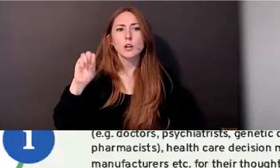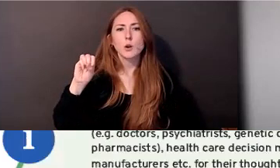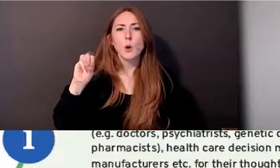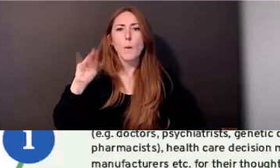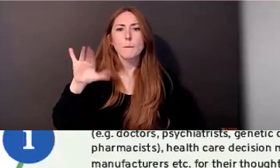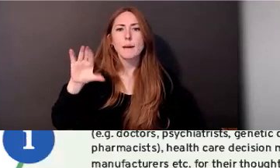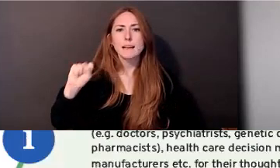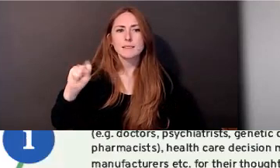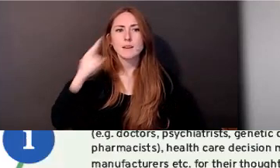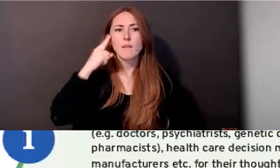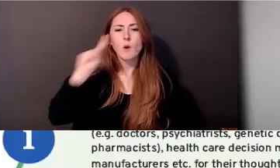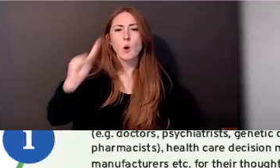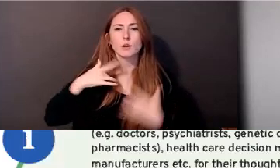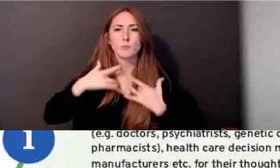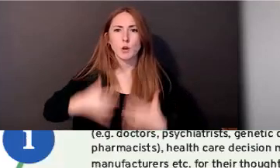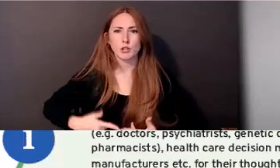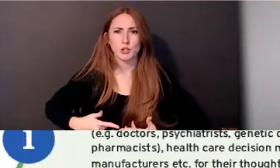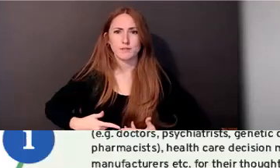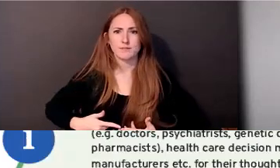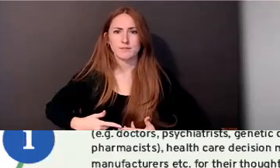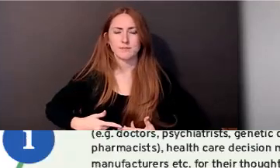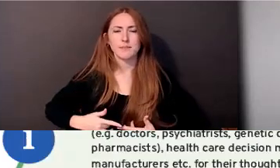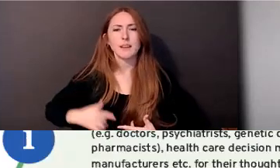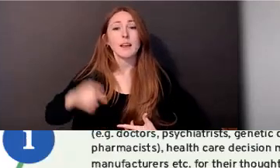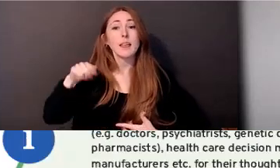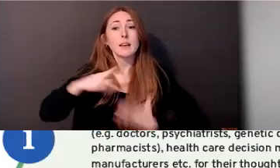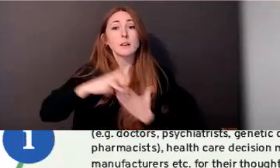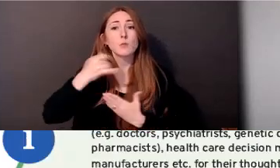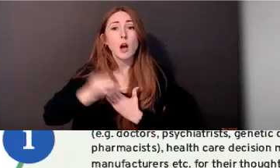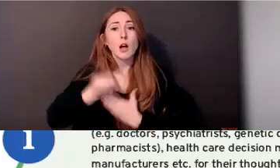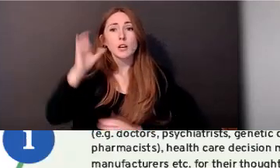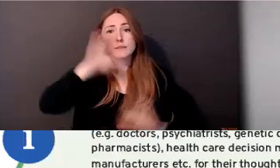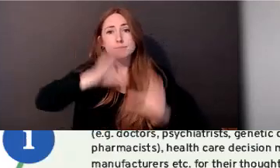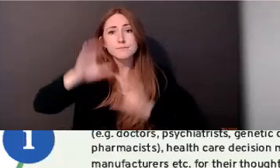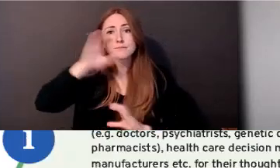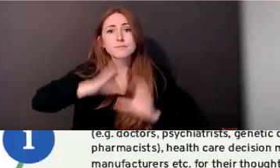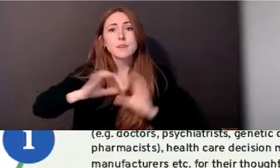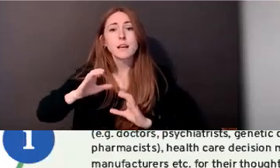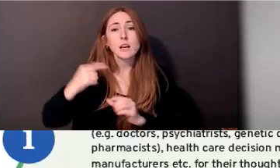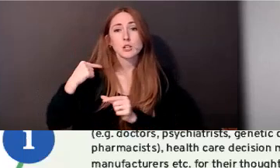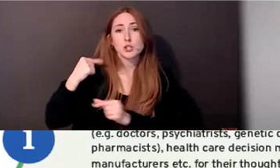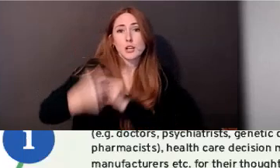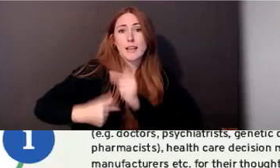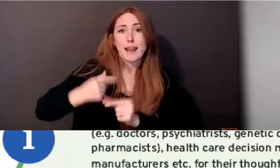the use of genetic testing for drug therapy in people living with depression.